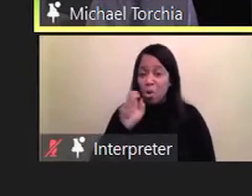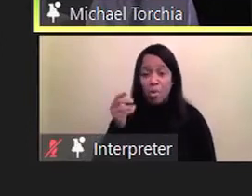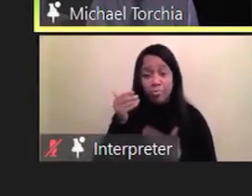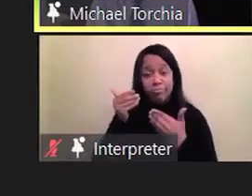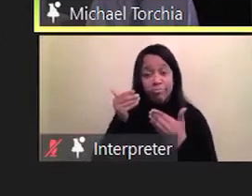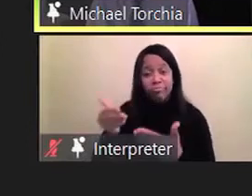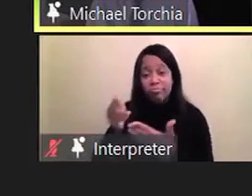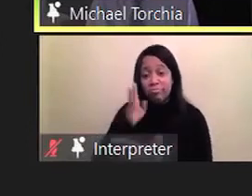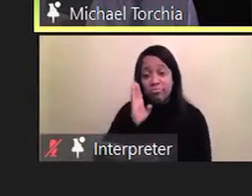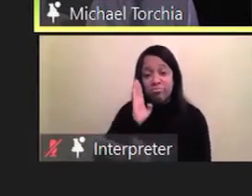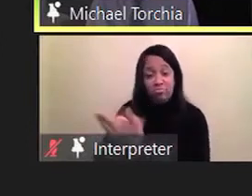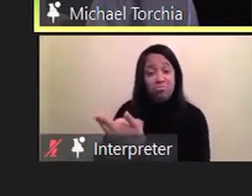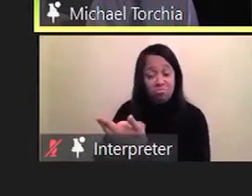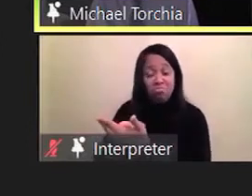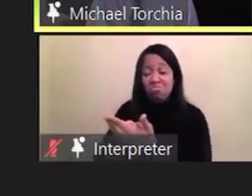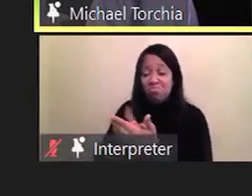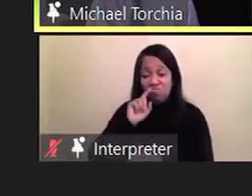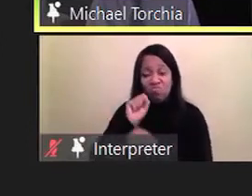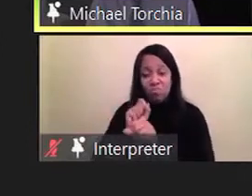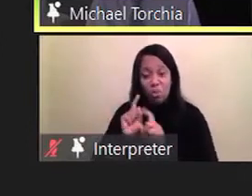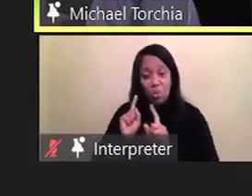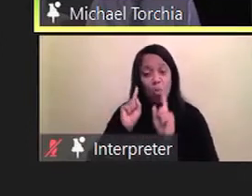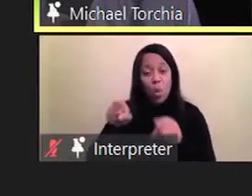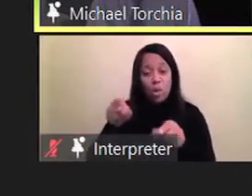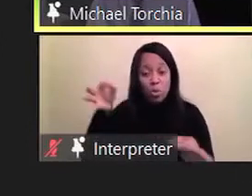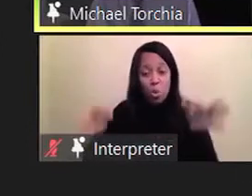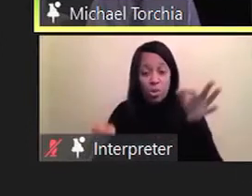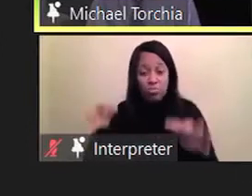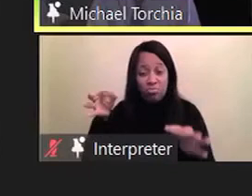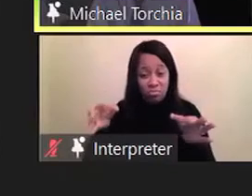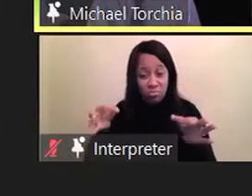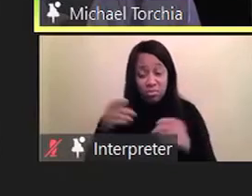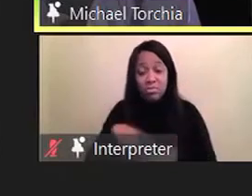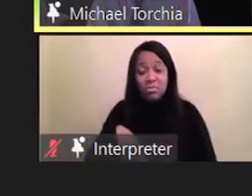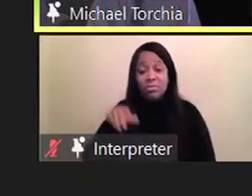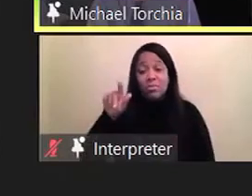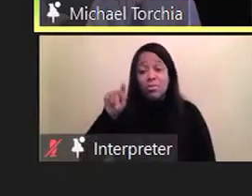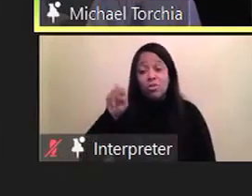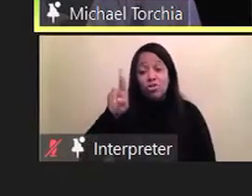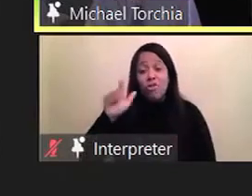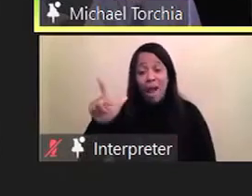And at the trial court, it was decided in favor of IBM.